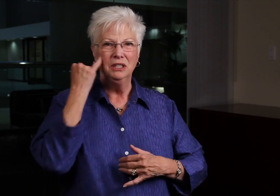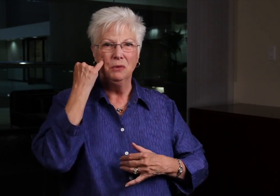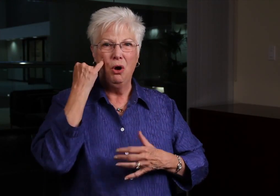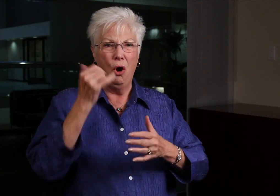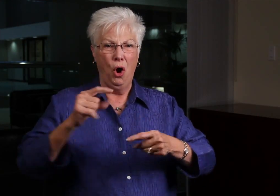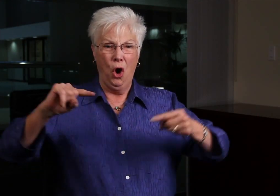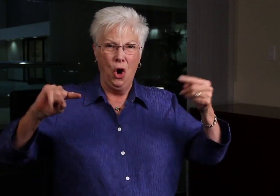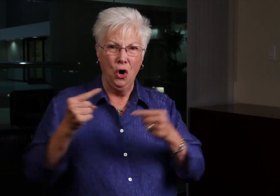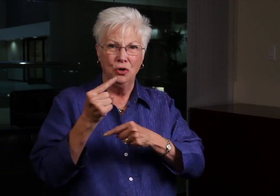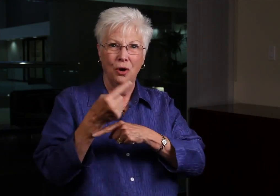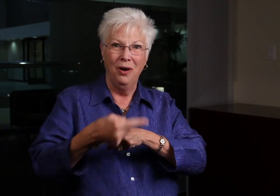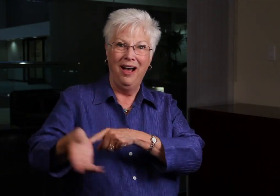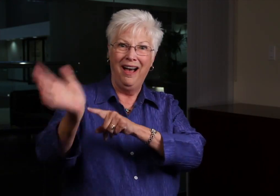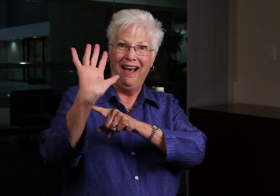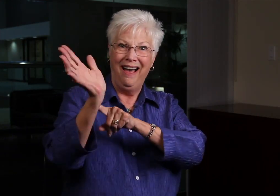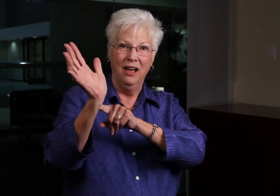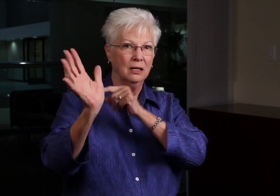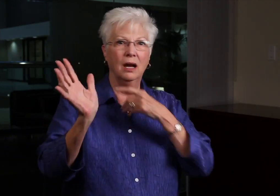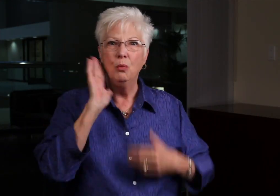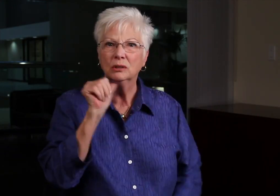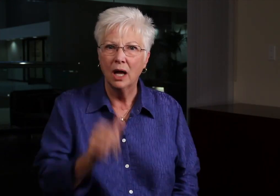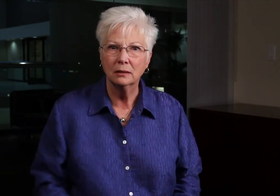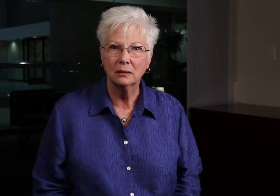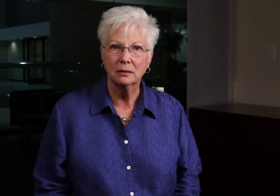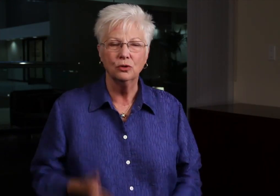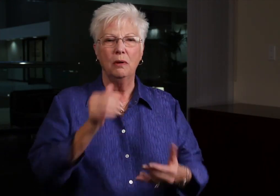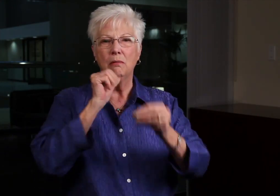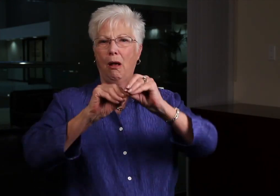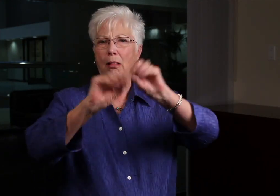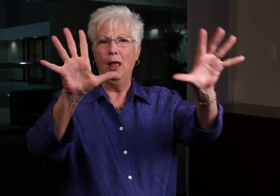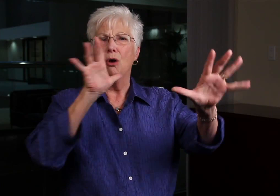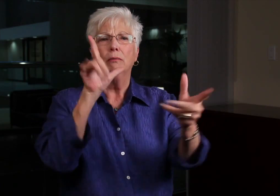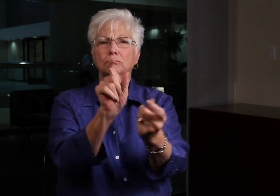to make, I'm probably not gonna make 'em. Therefore I might not be as clear or as precise